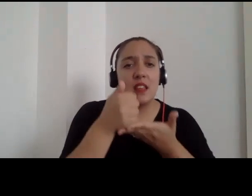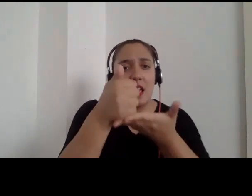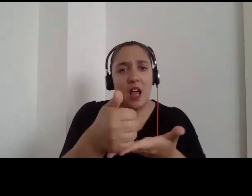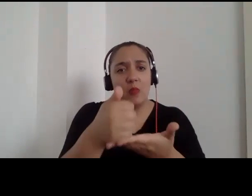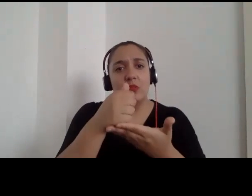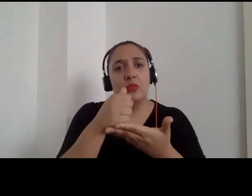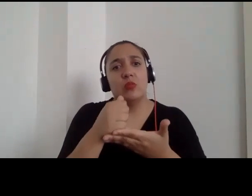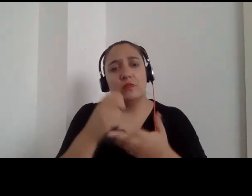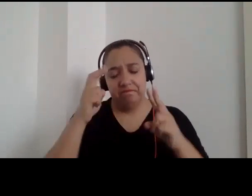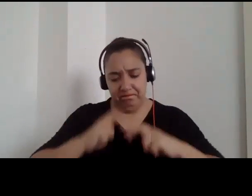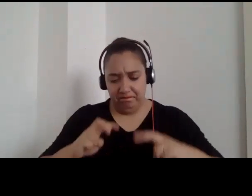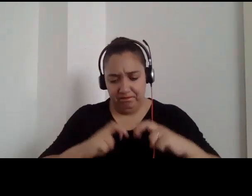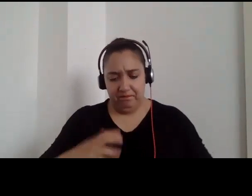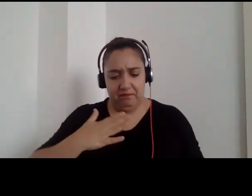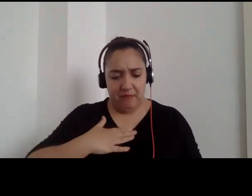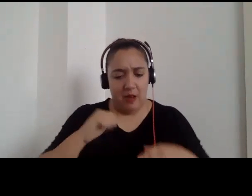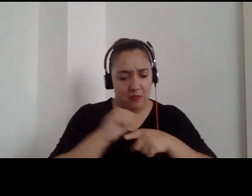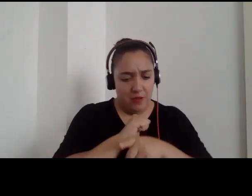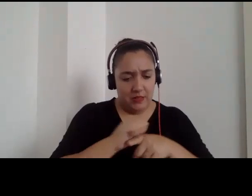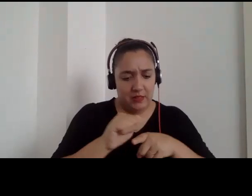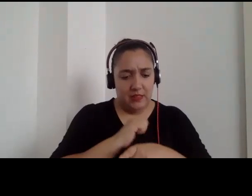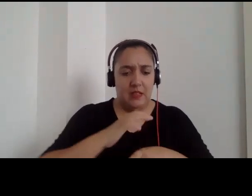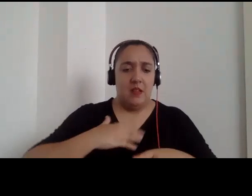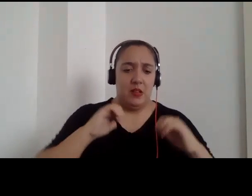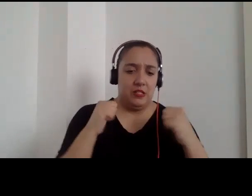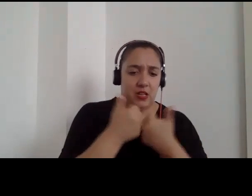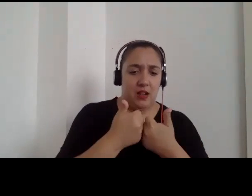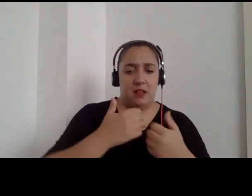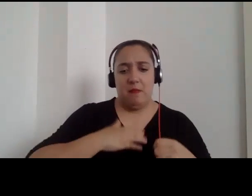own challenges and circumstances and to prompt, you